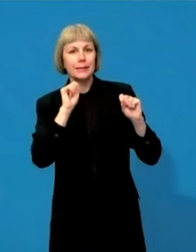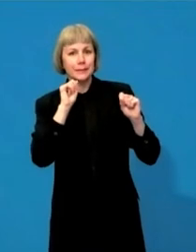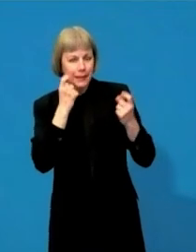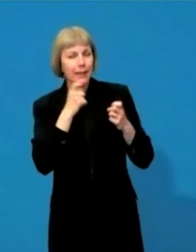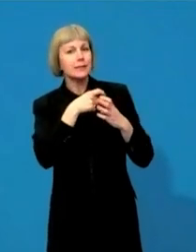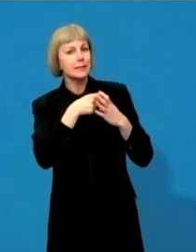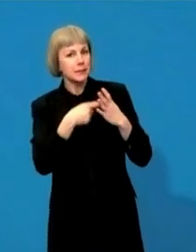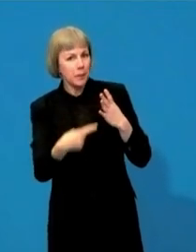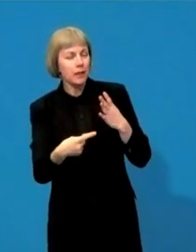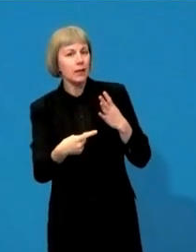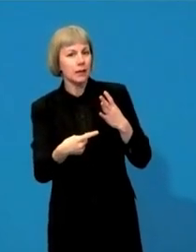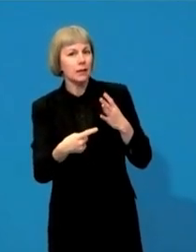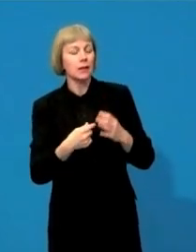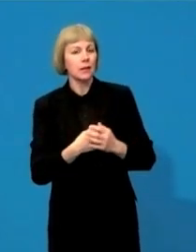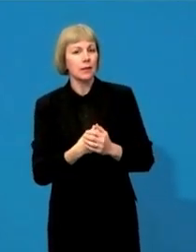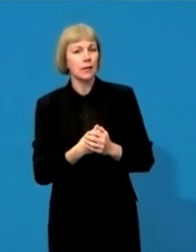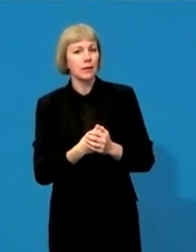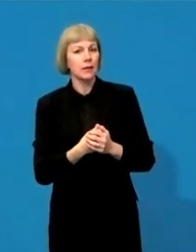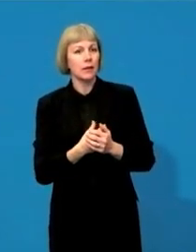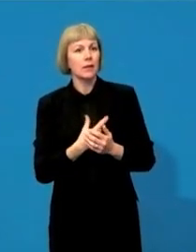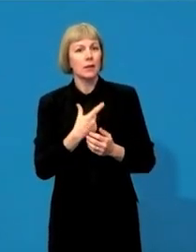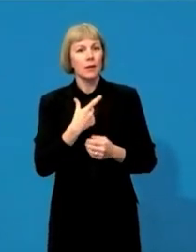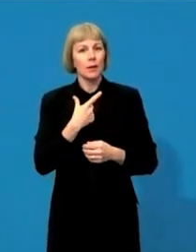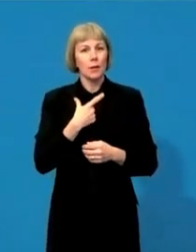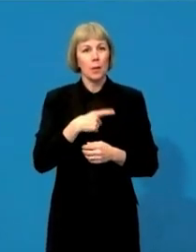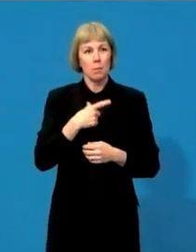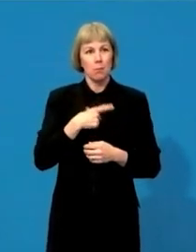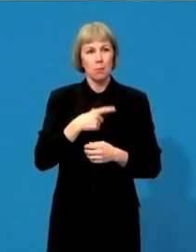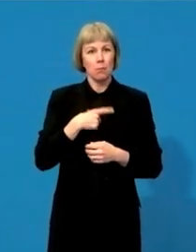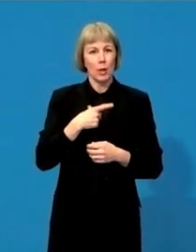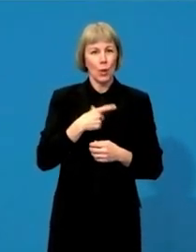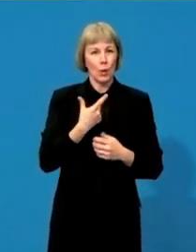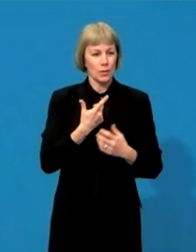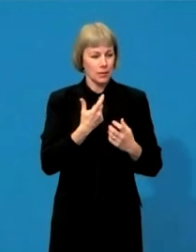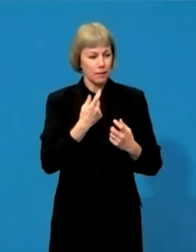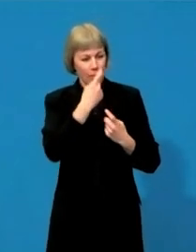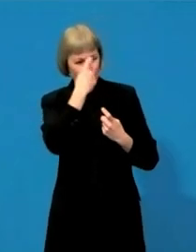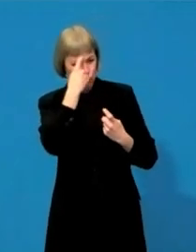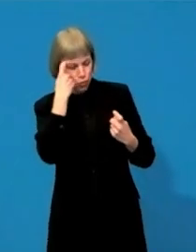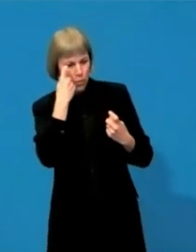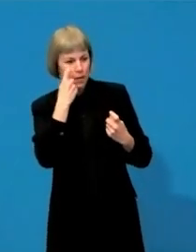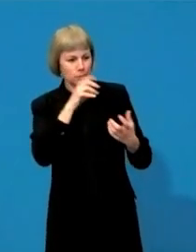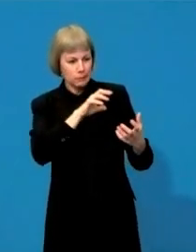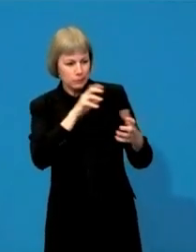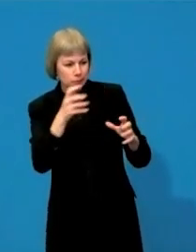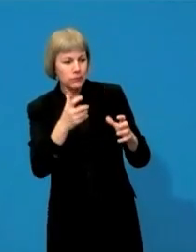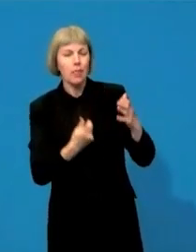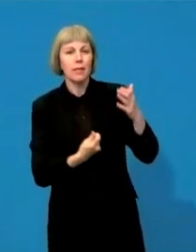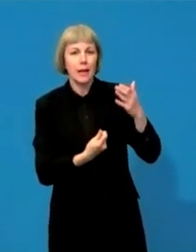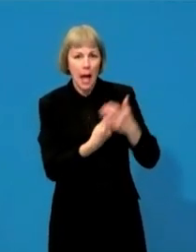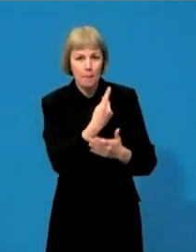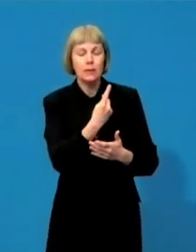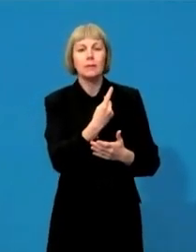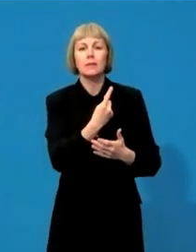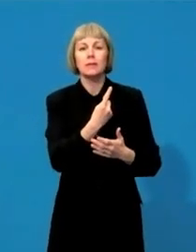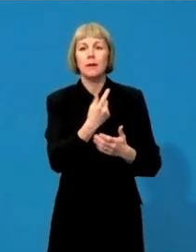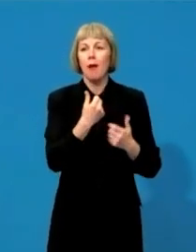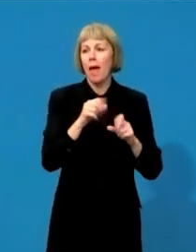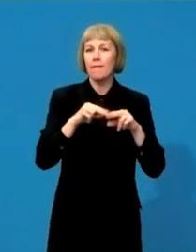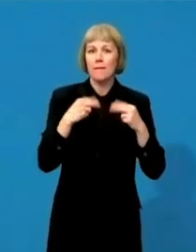of that - the social breaking down of family structures and that history, Emily, you